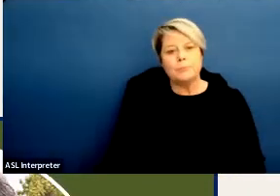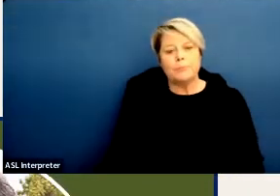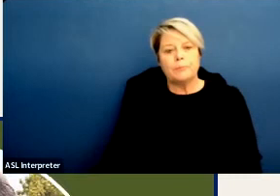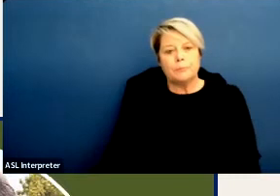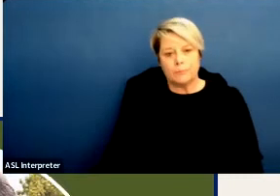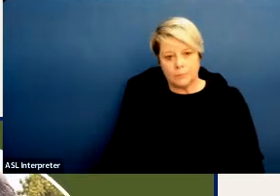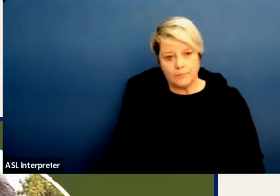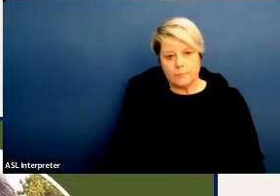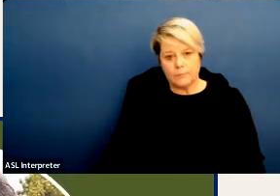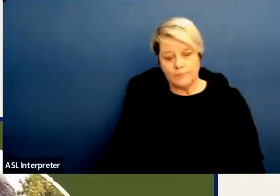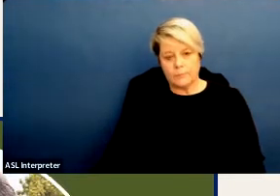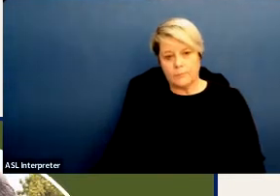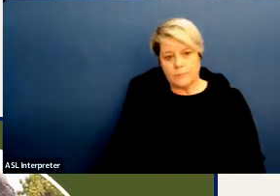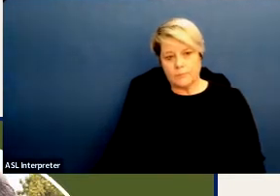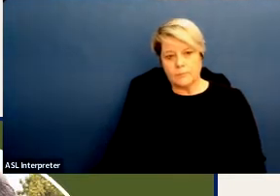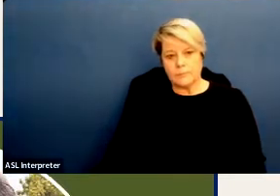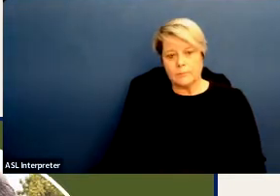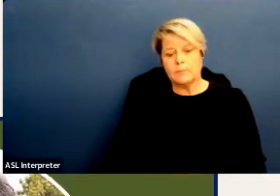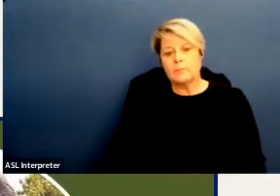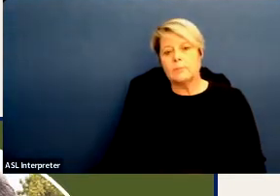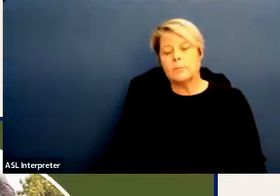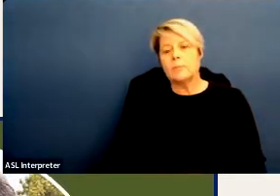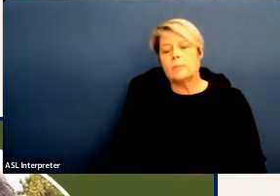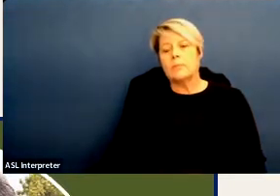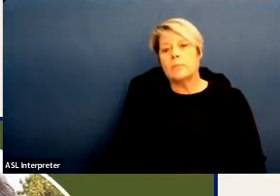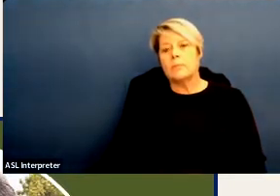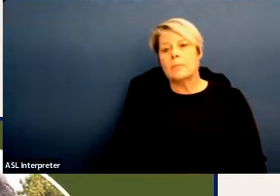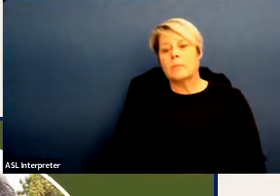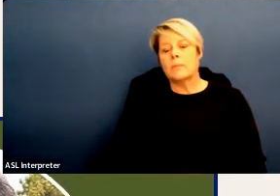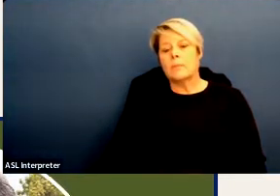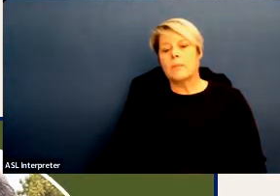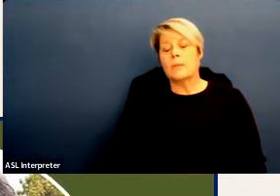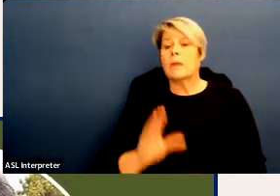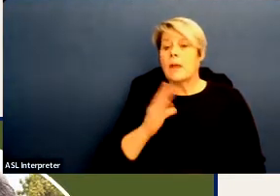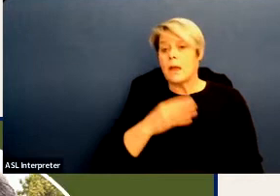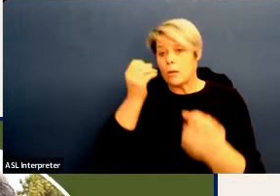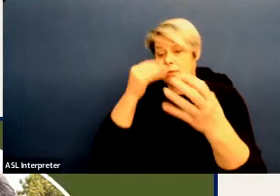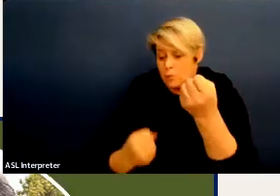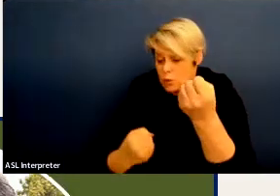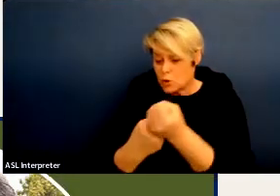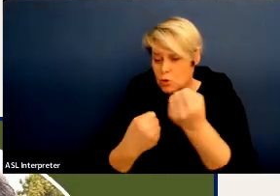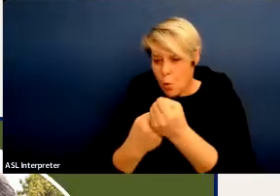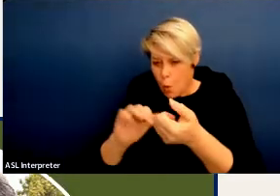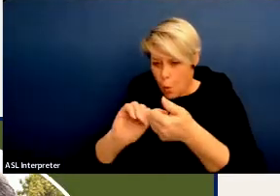things. How are we trying to support or how can some of